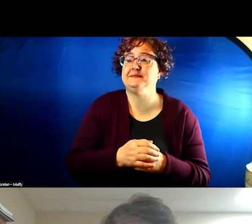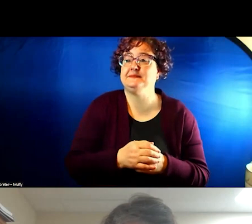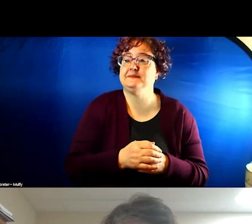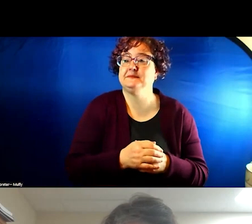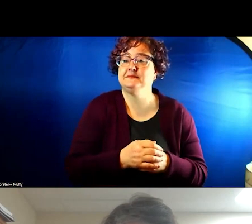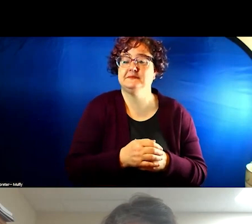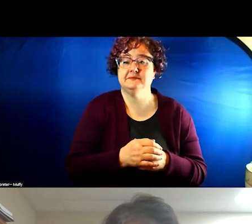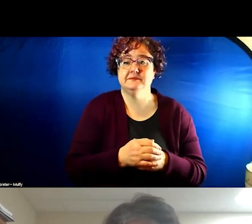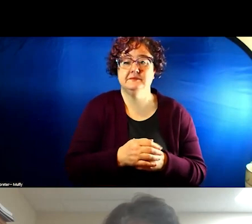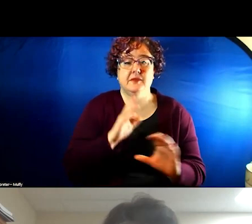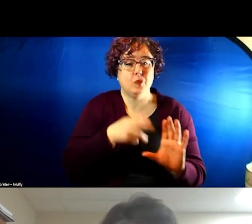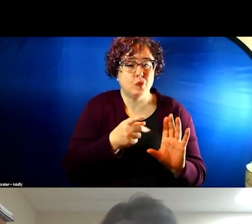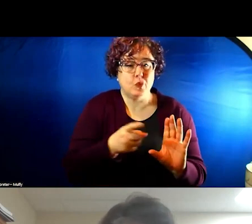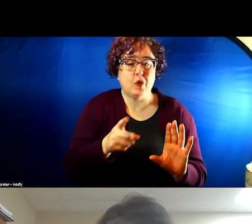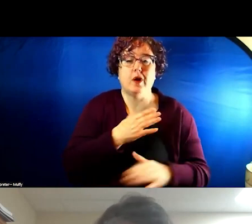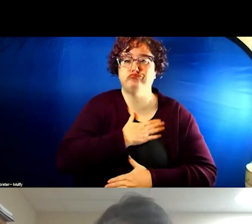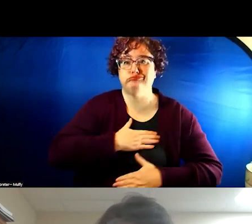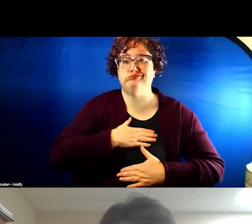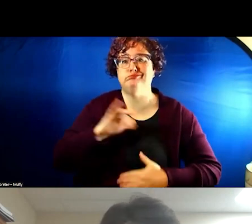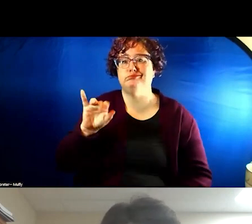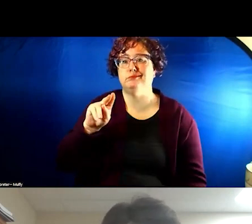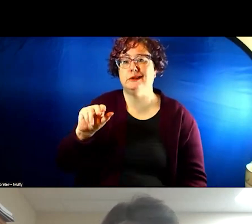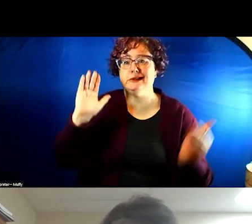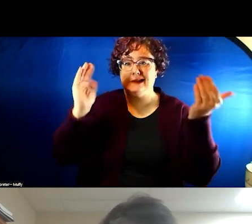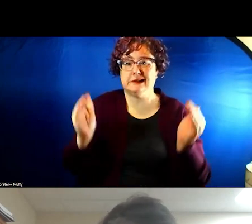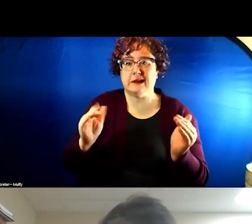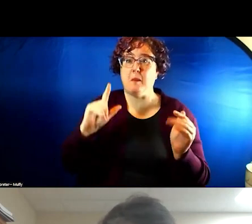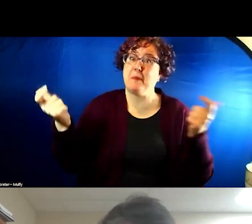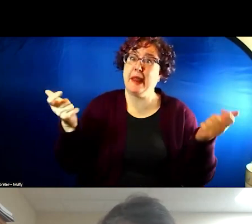I AGREE WITH JENNA'S ANALOGY WITH THE BIG BOAT.